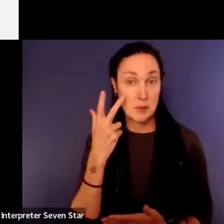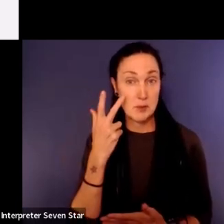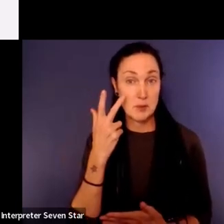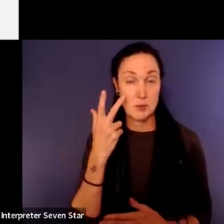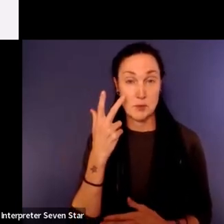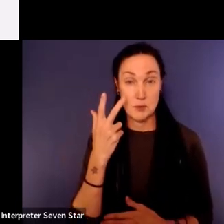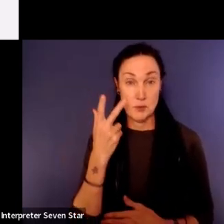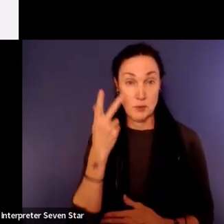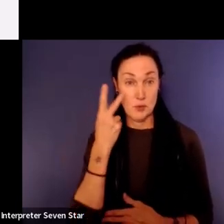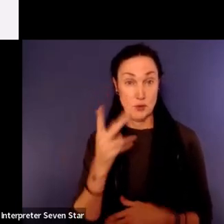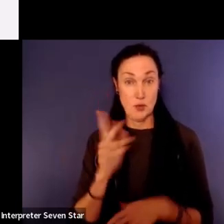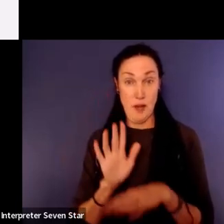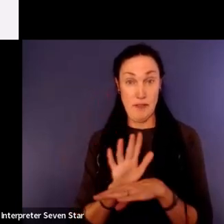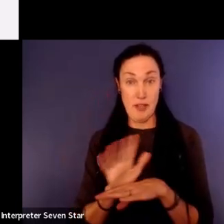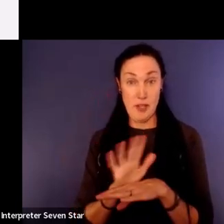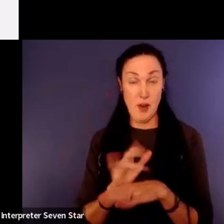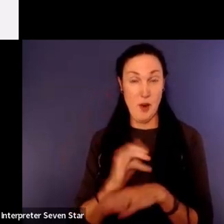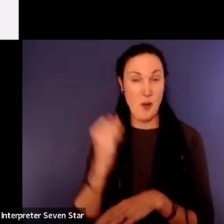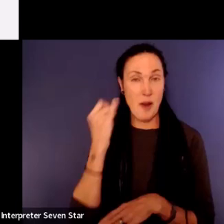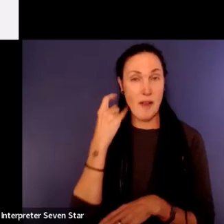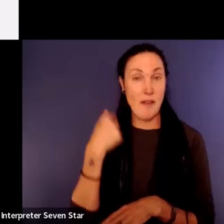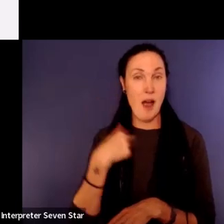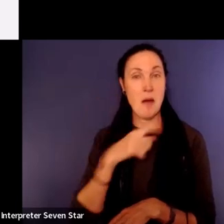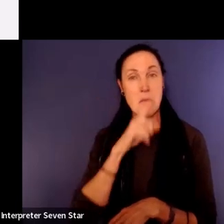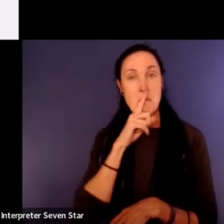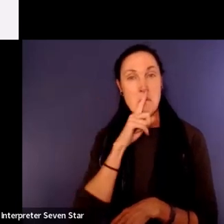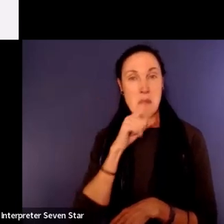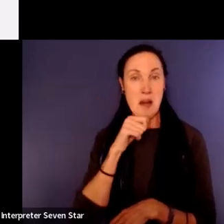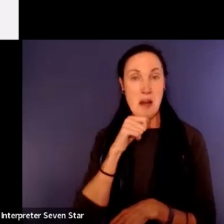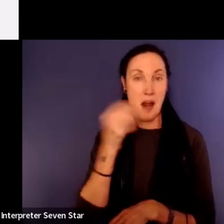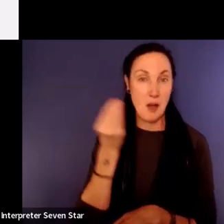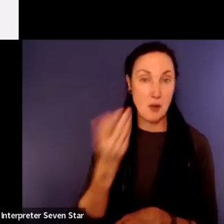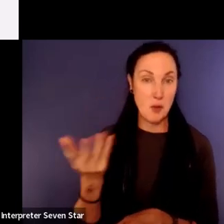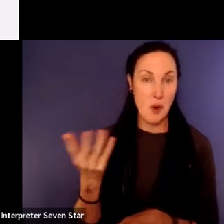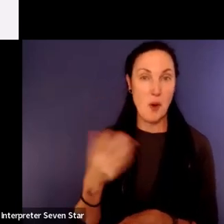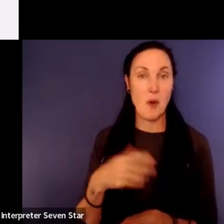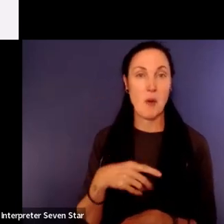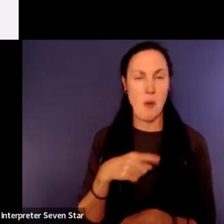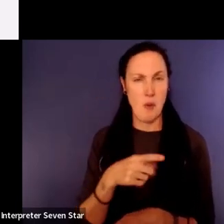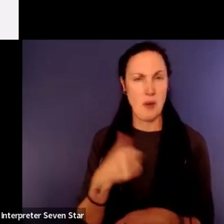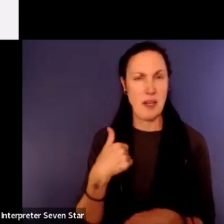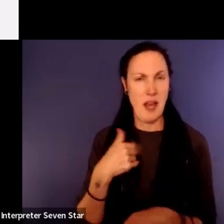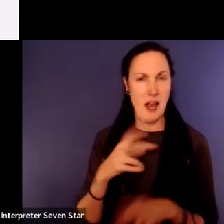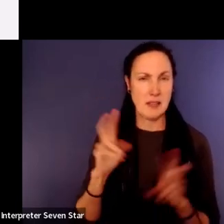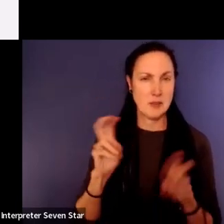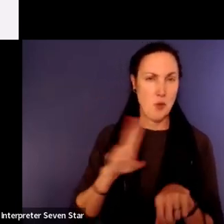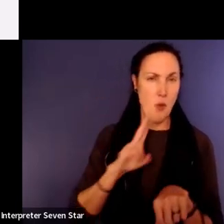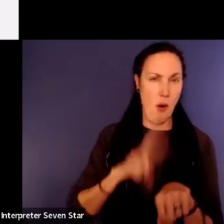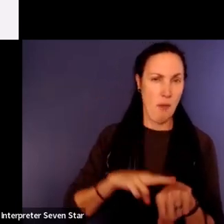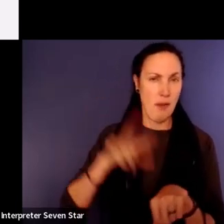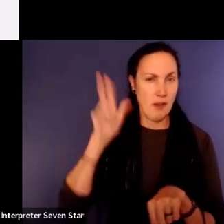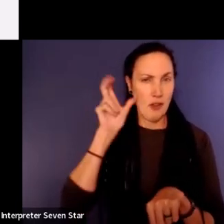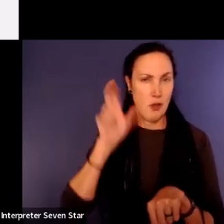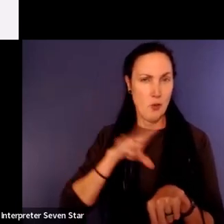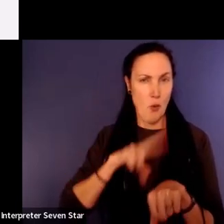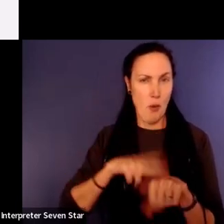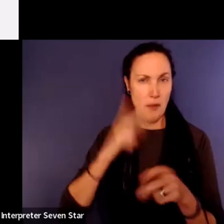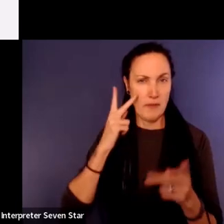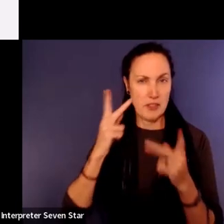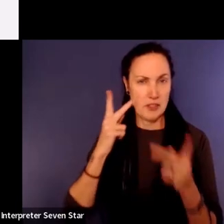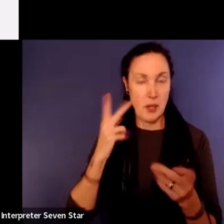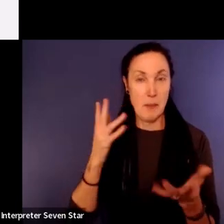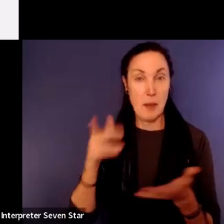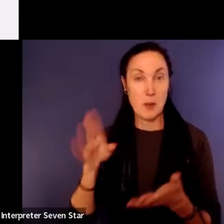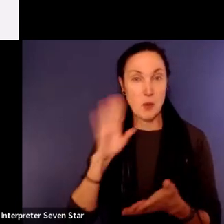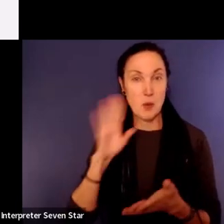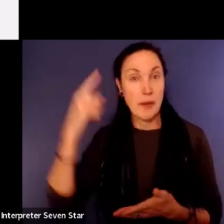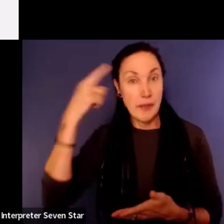he had normal vision and hearing, you might have wondered whether he had a vision or hearing loss.